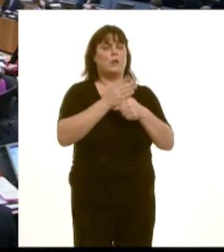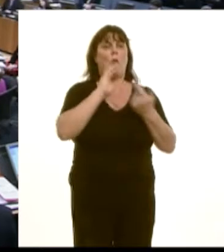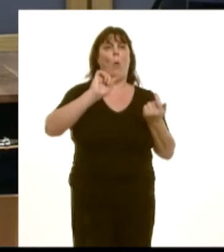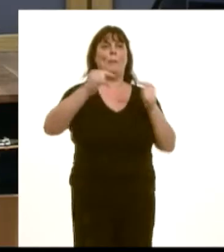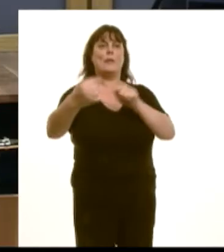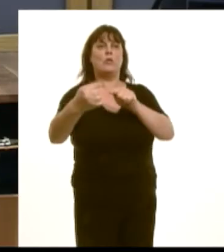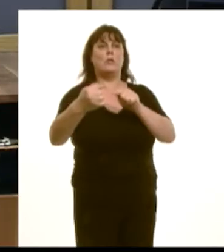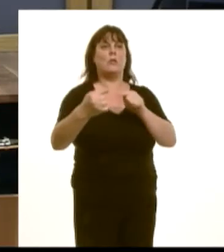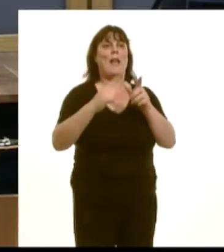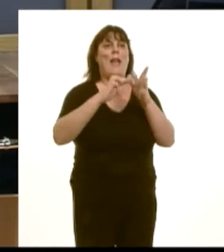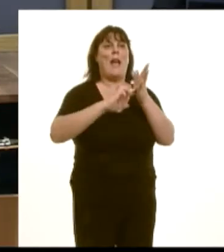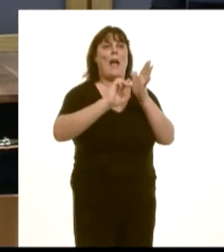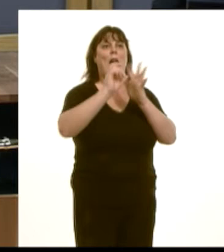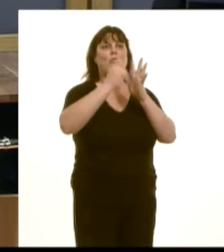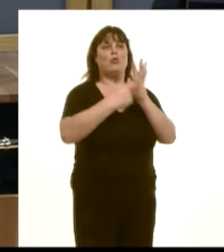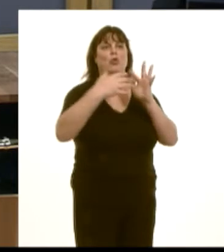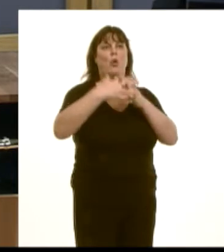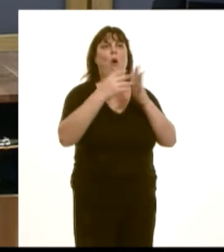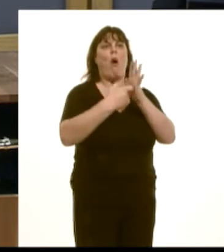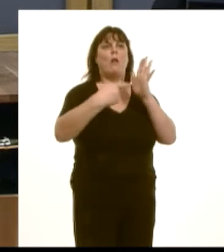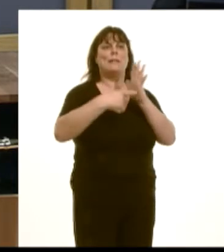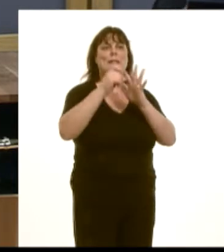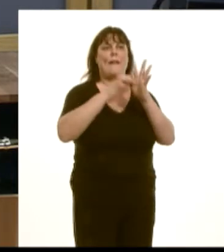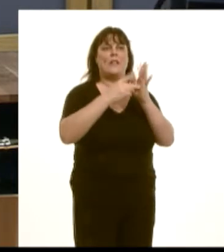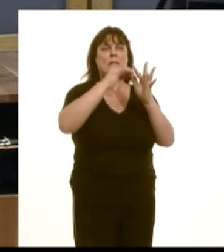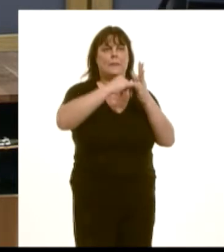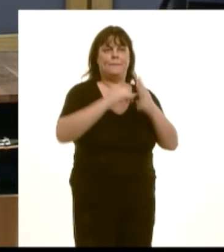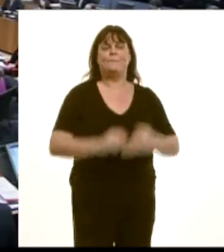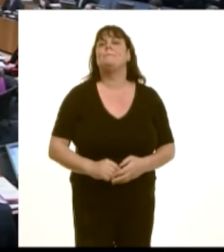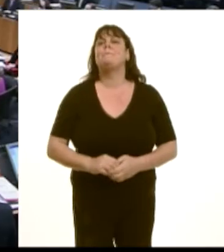Andrew R.T. Davies. Andrew R.T. Davies: Last week, First Minister,